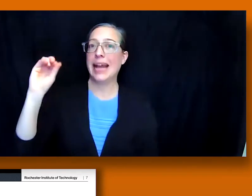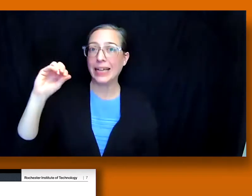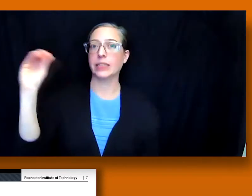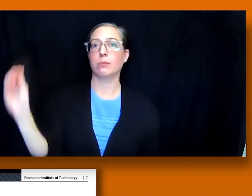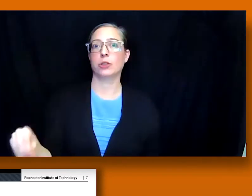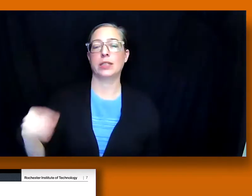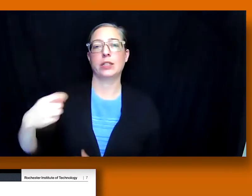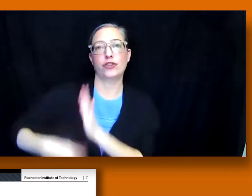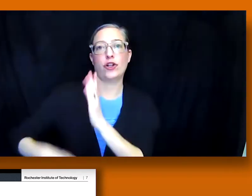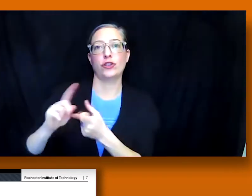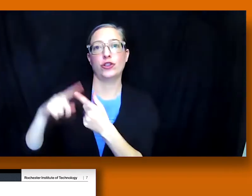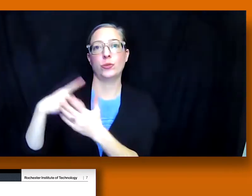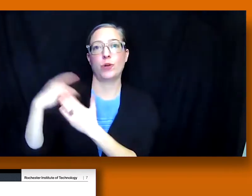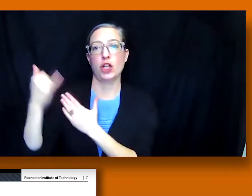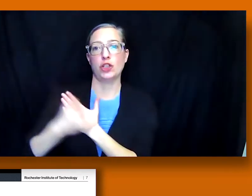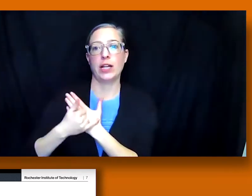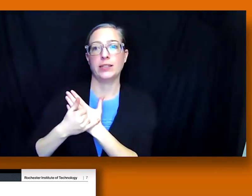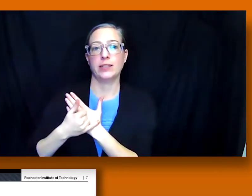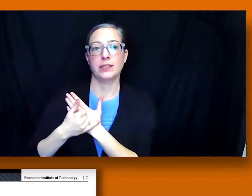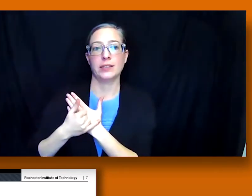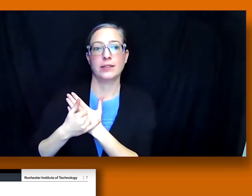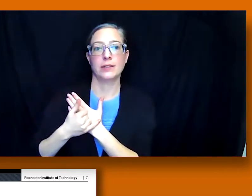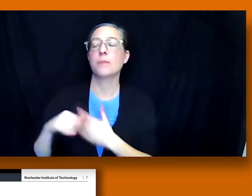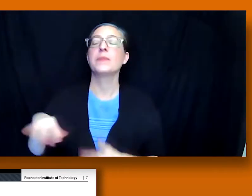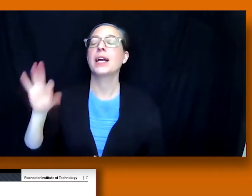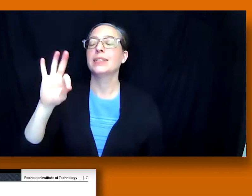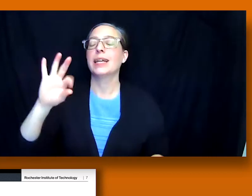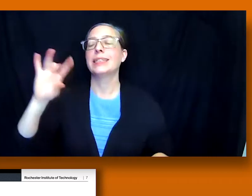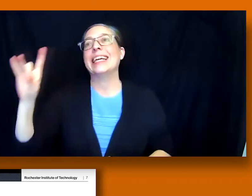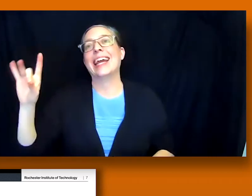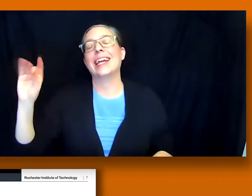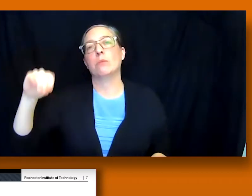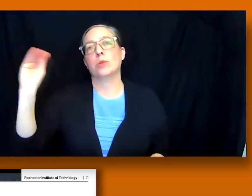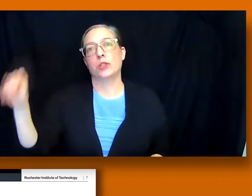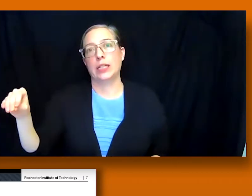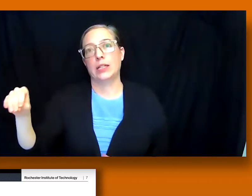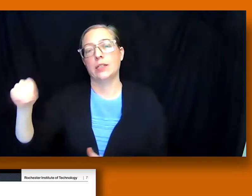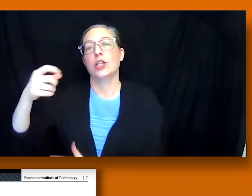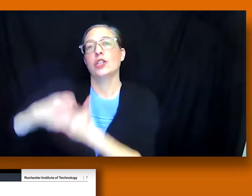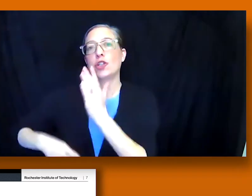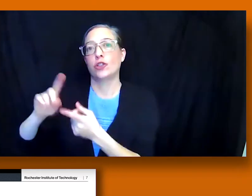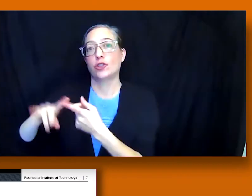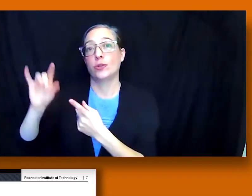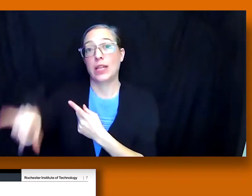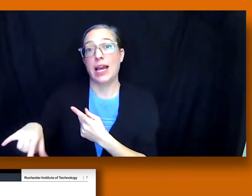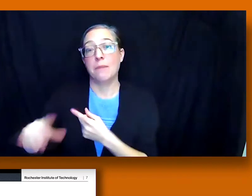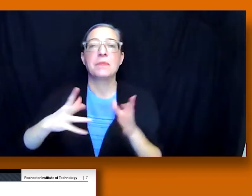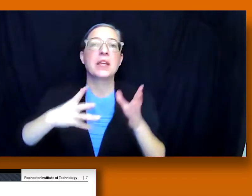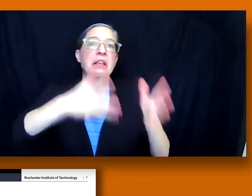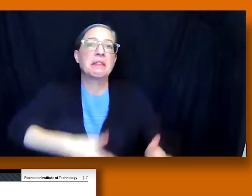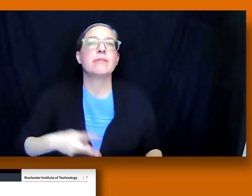um, and this allows them 2% to attend other RIT activities,